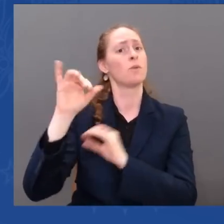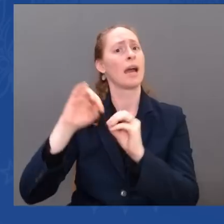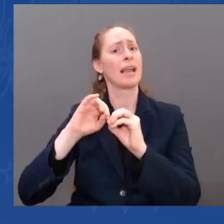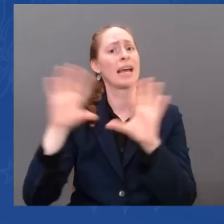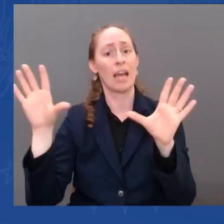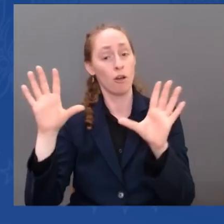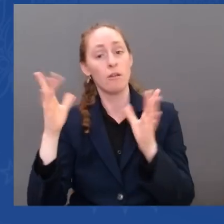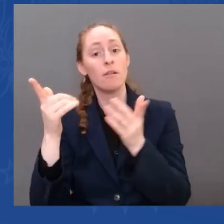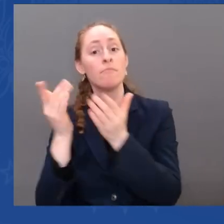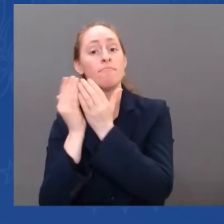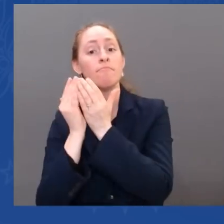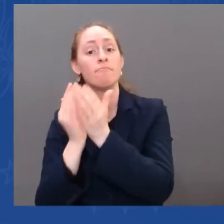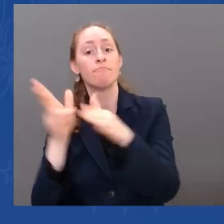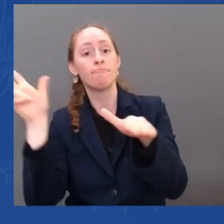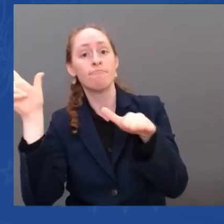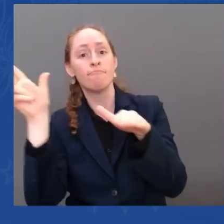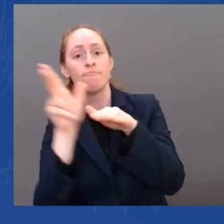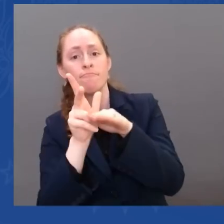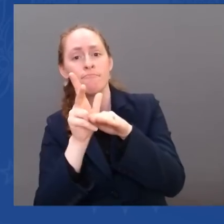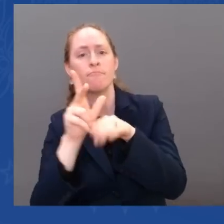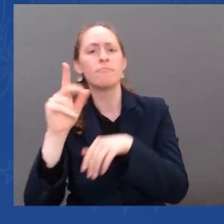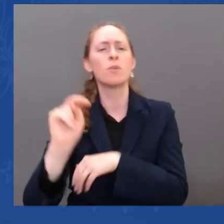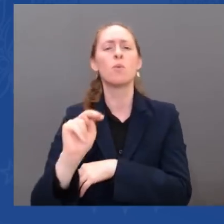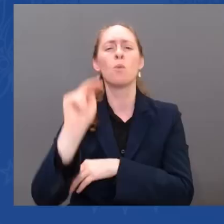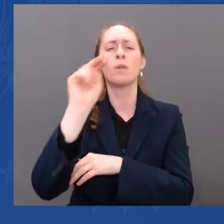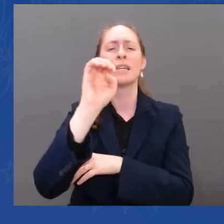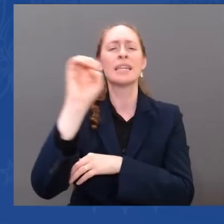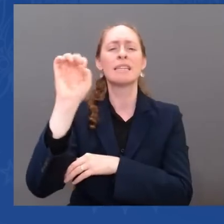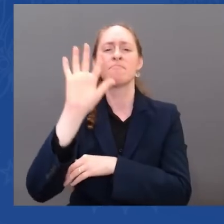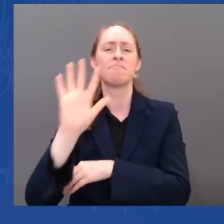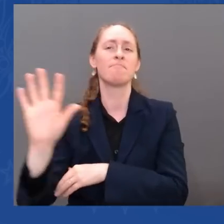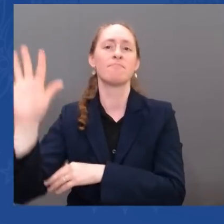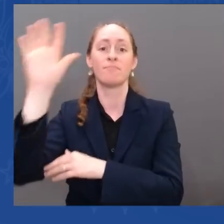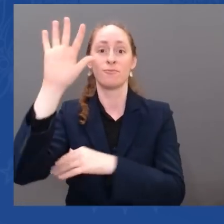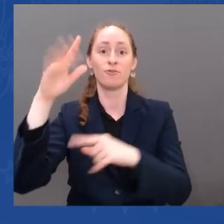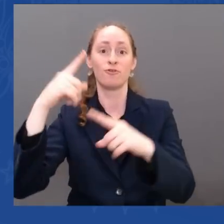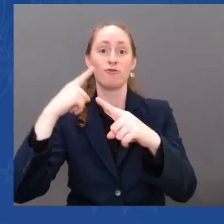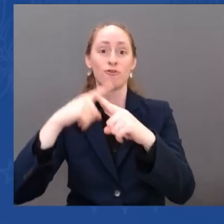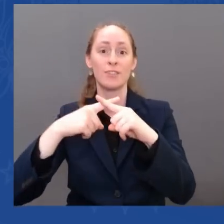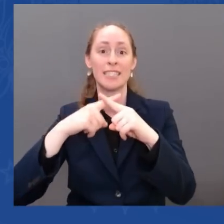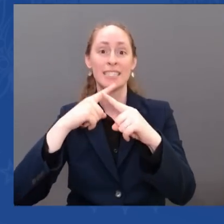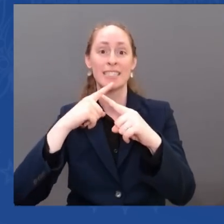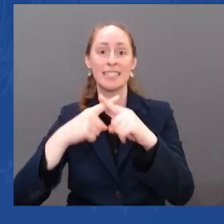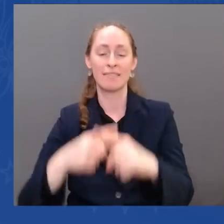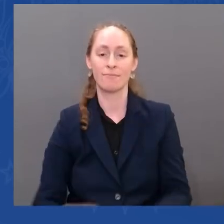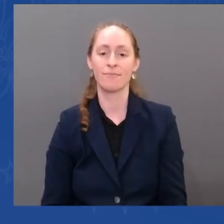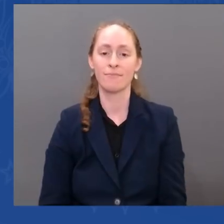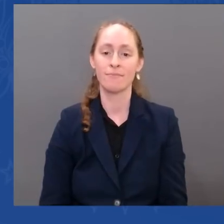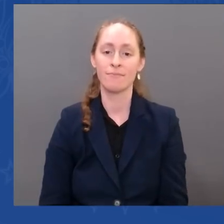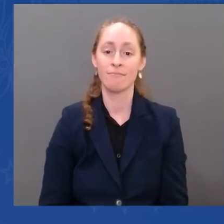just 500 miles from the Ukrainian border. And apart from its military importance for NATO,